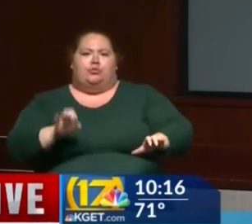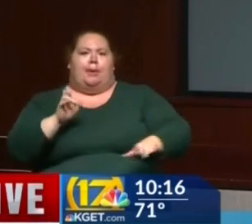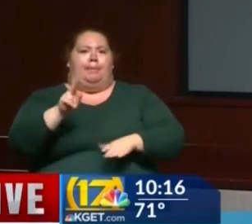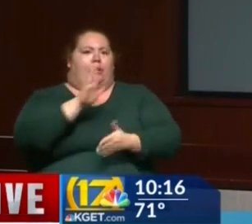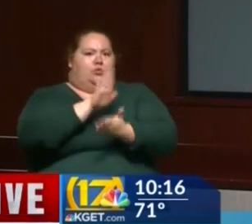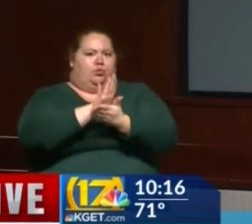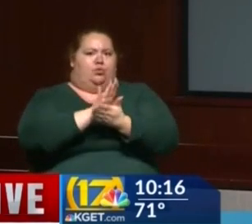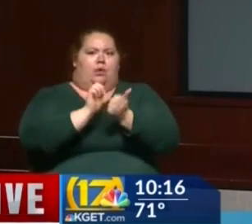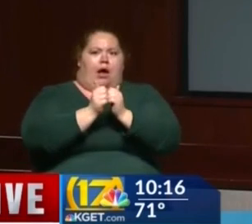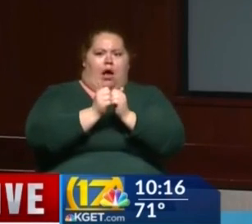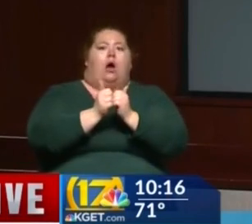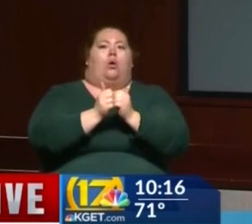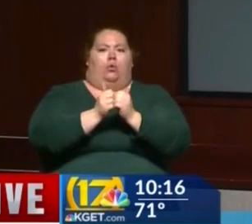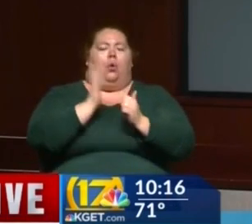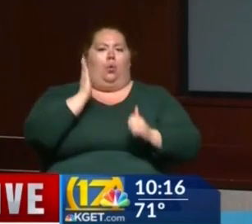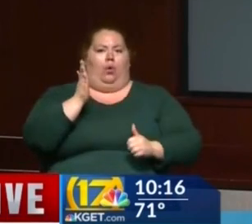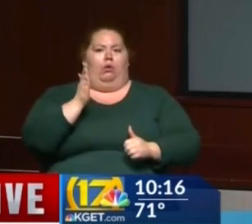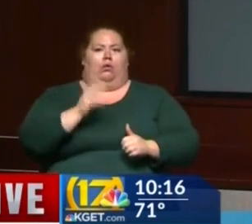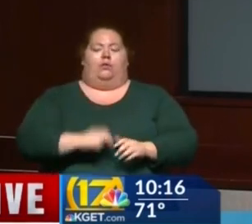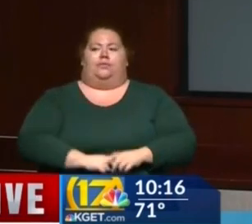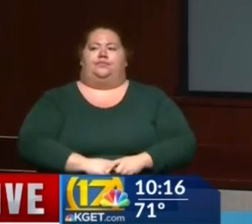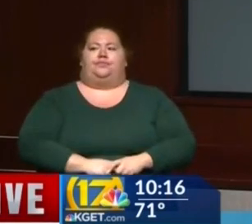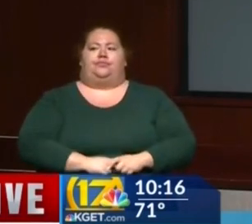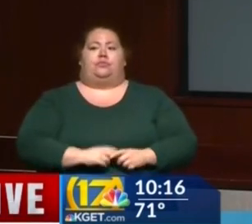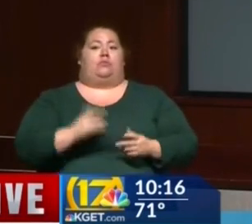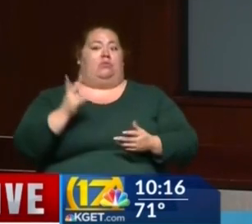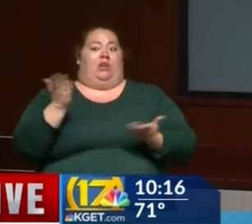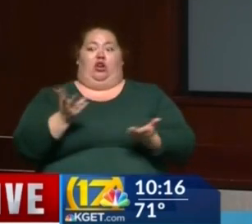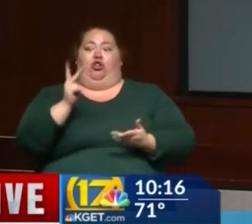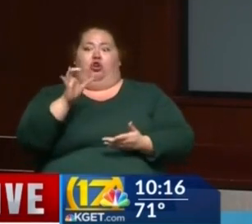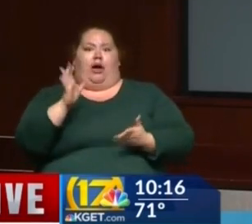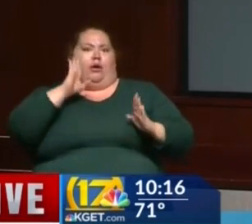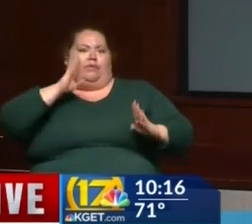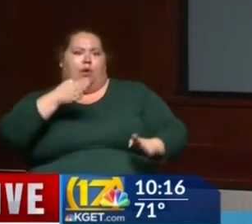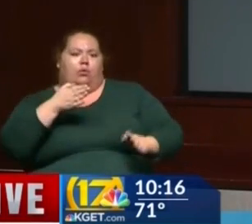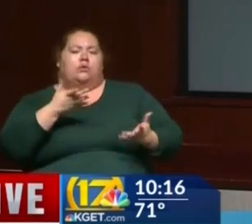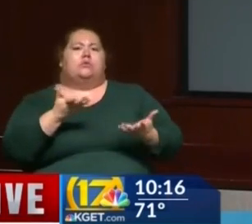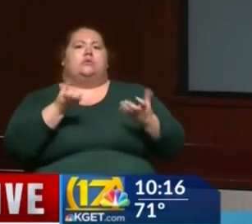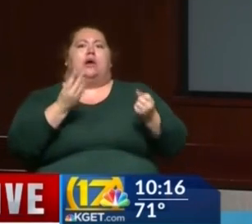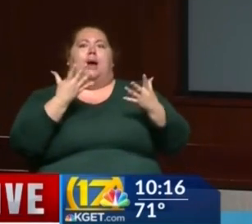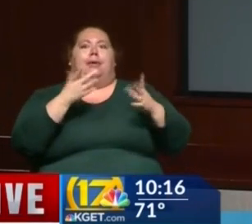WILL ADJUST TO ENSURE THAT WE ARE DOING ALL WE CAN TO GET OUR BUSINESSES OPEN AND OUR KIDS